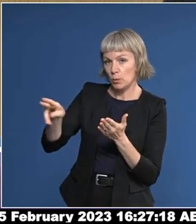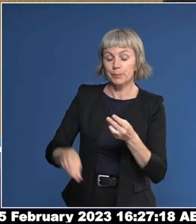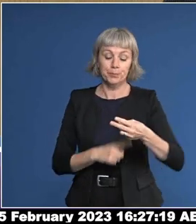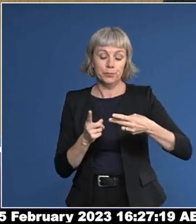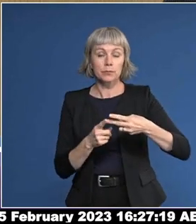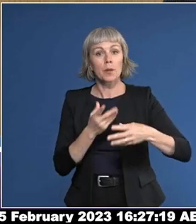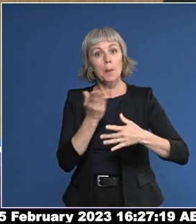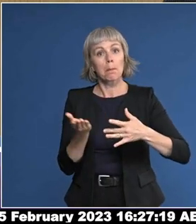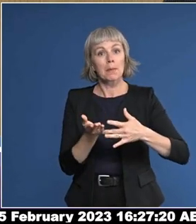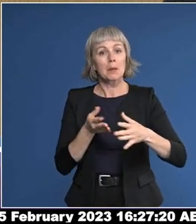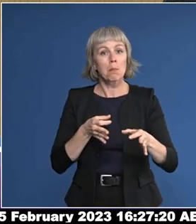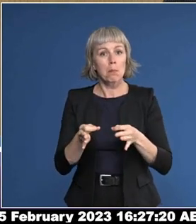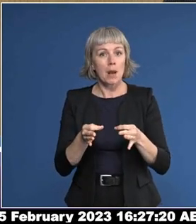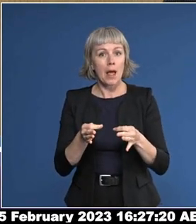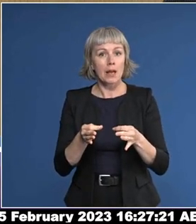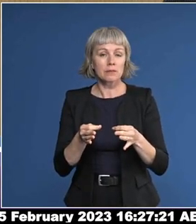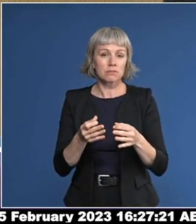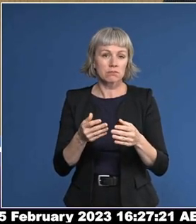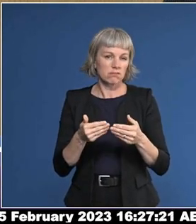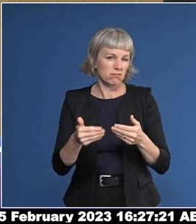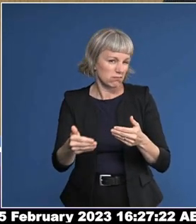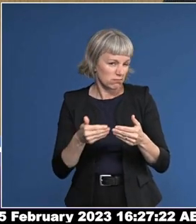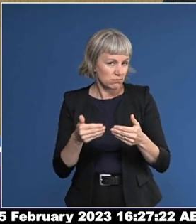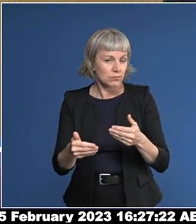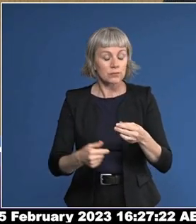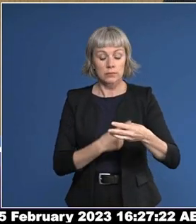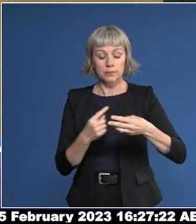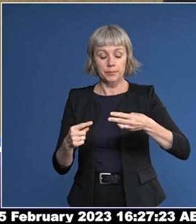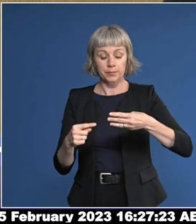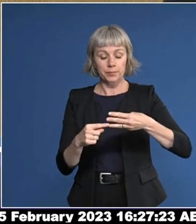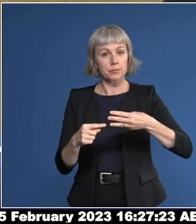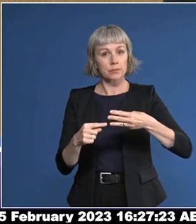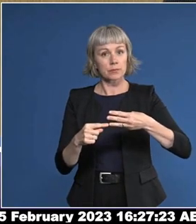variable based on the length of the plan; and then a plan review or plan reassessment